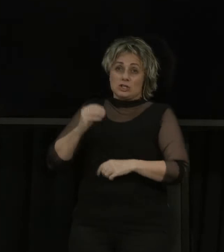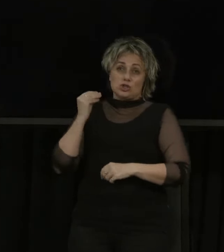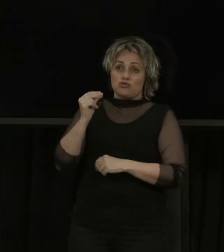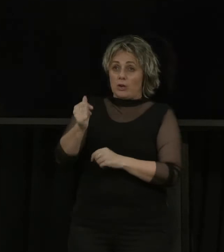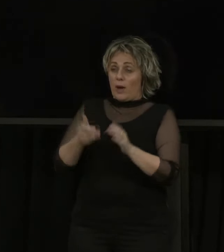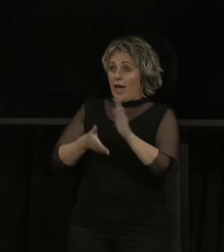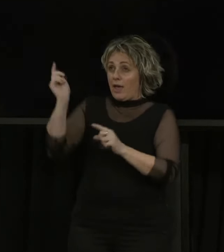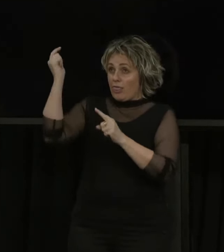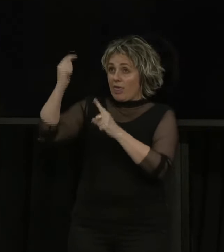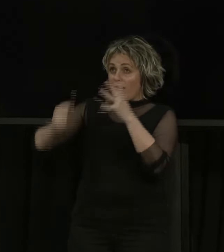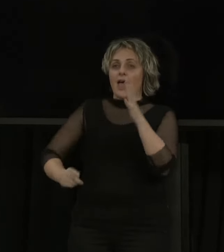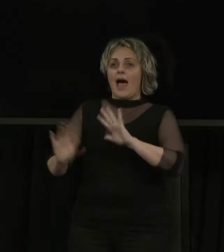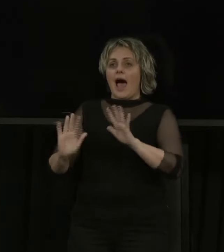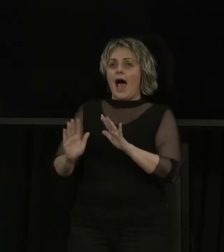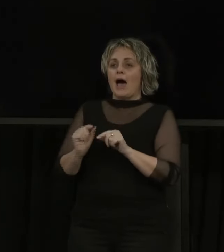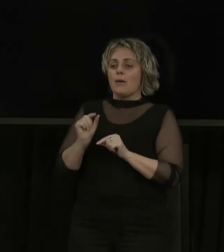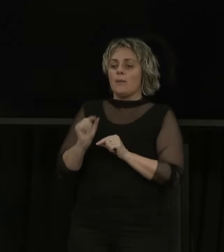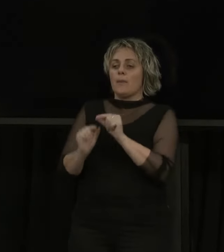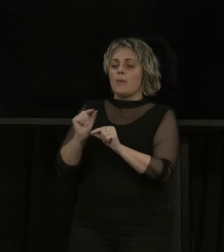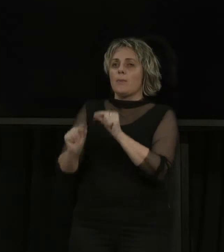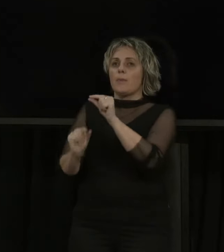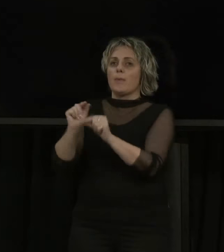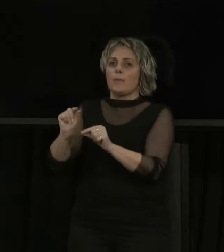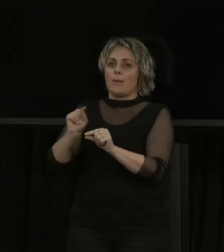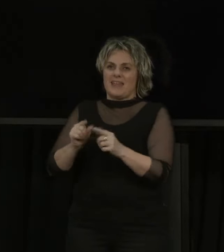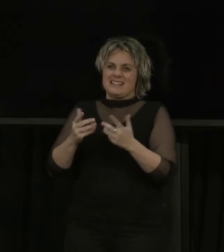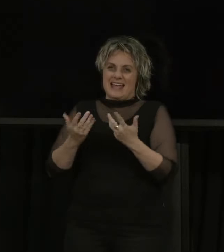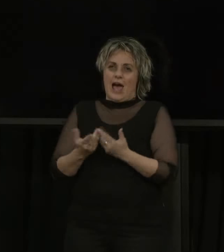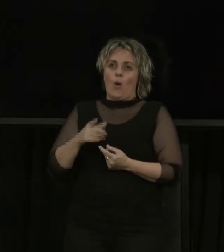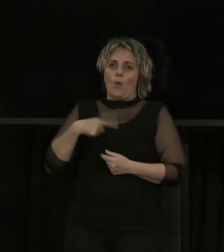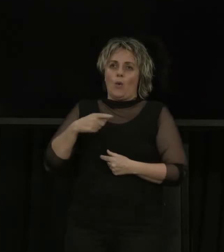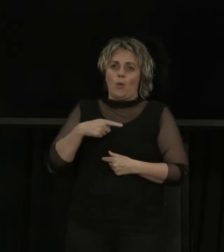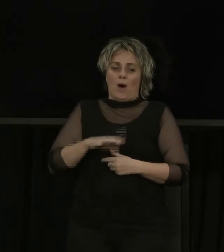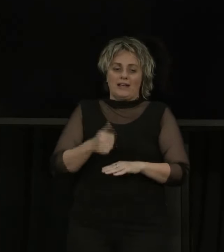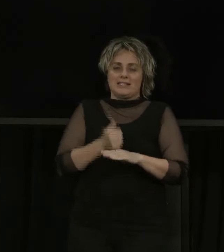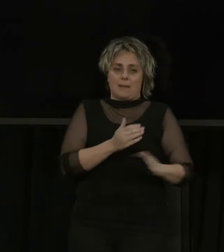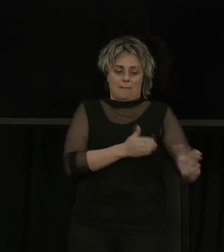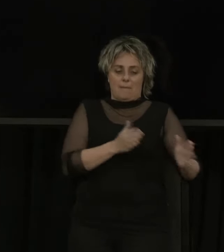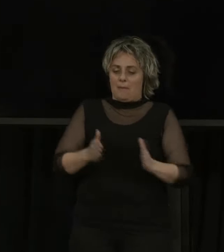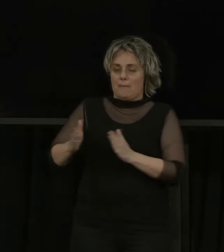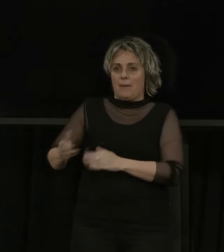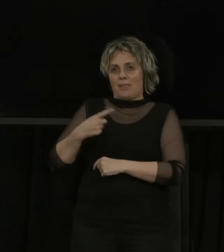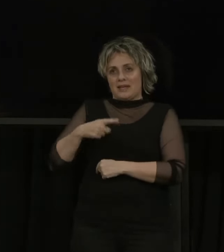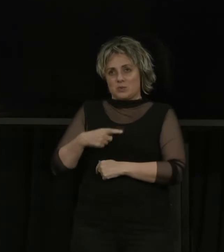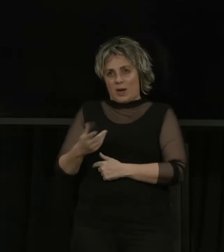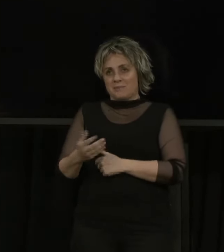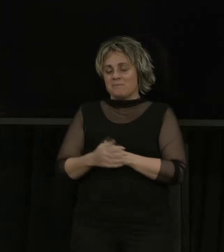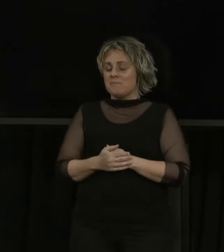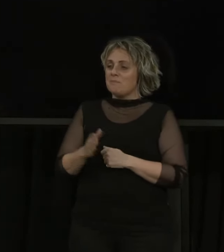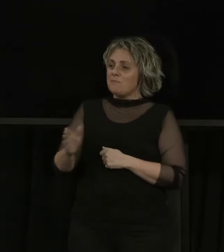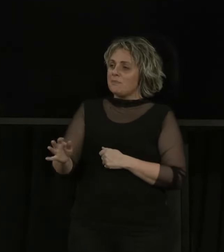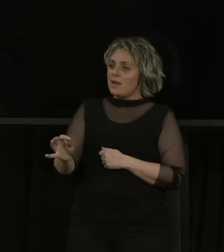stepped process. Our view was it would not be likely we could